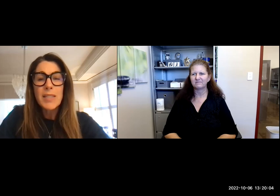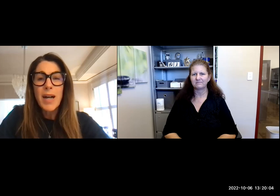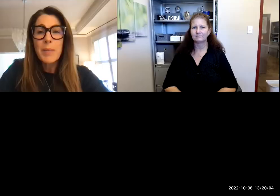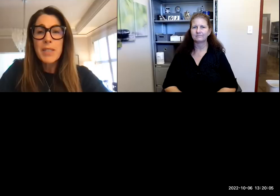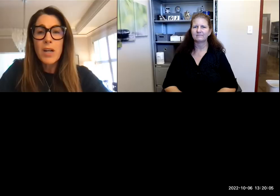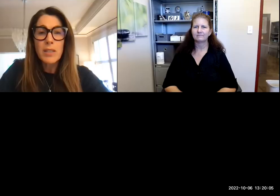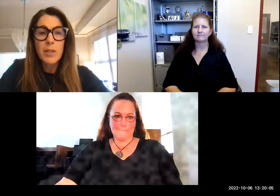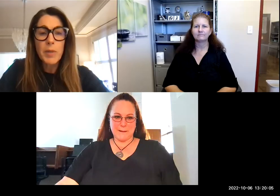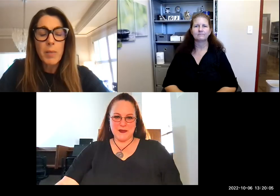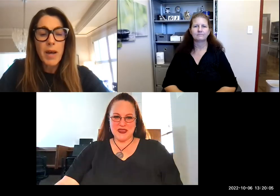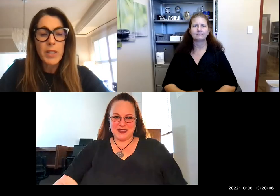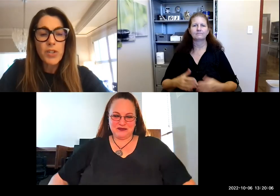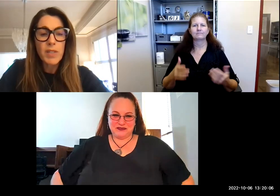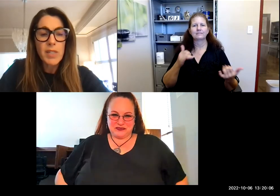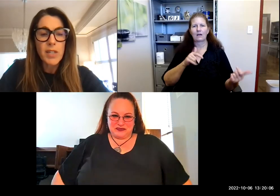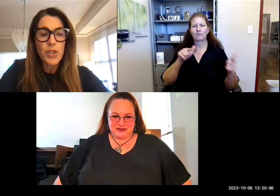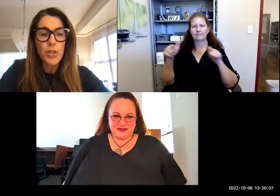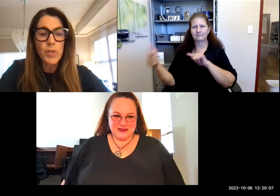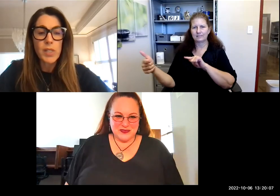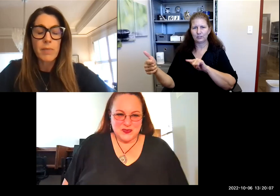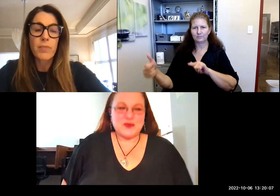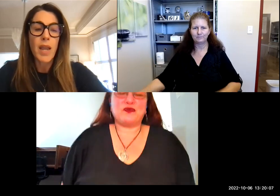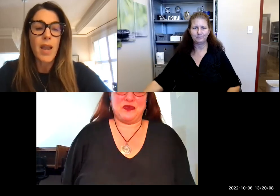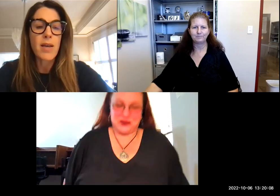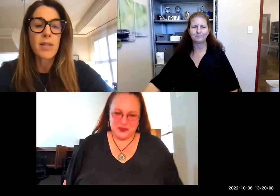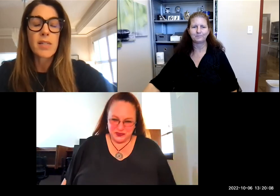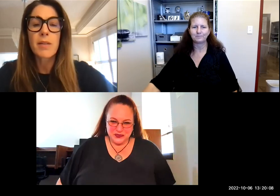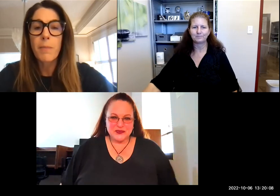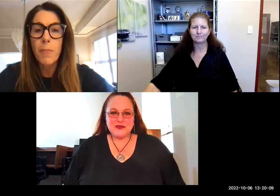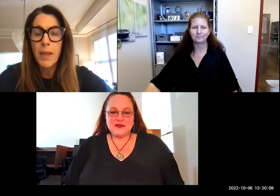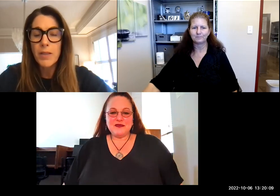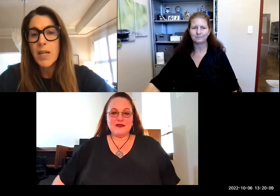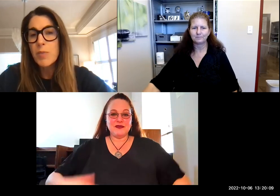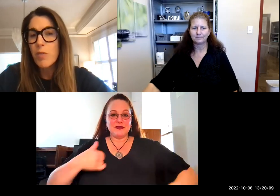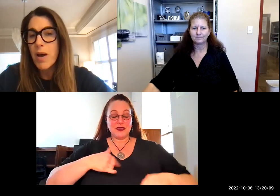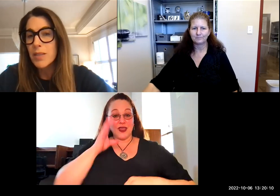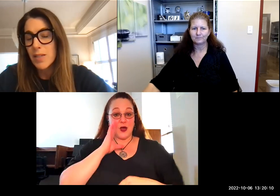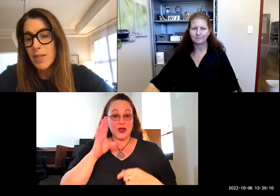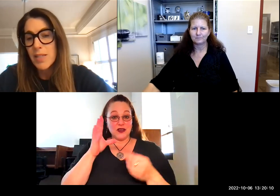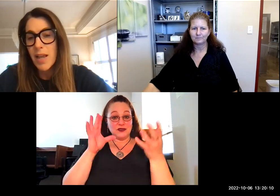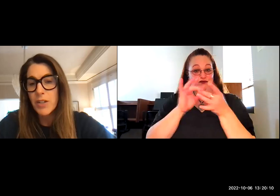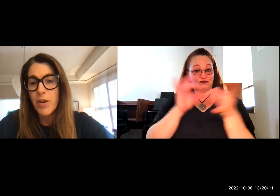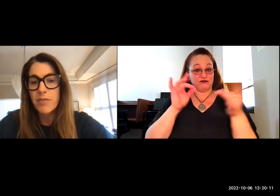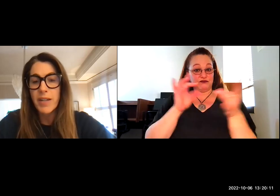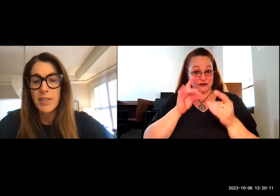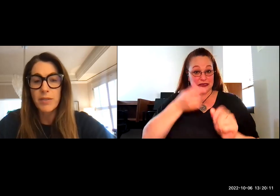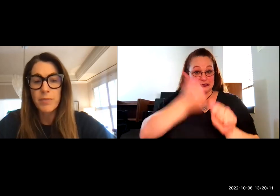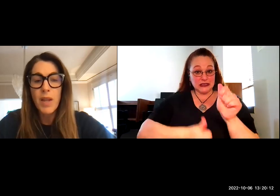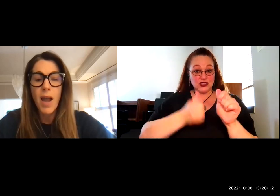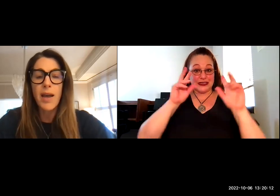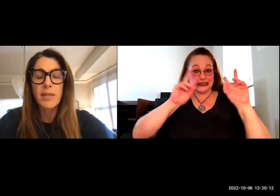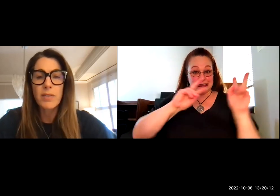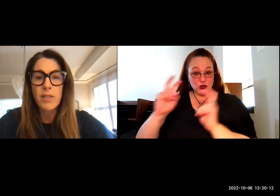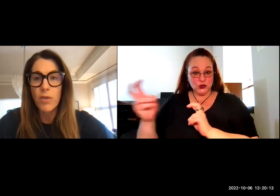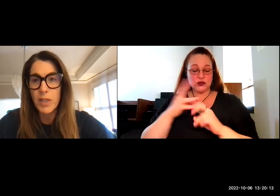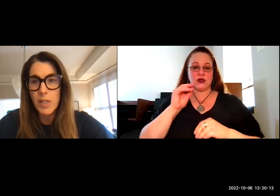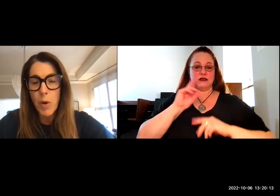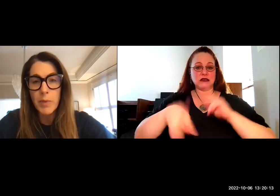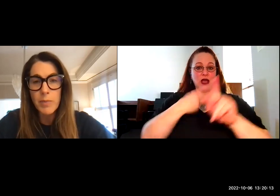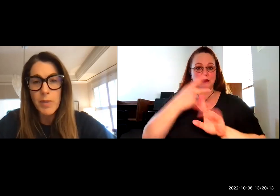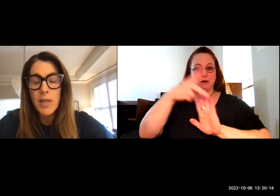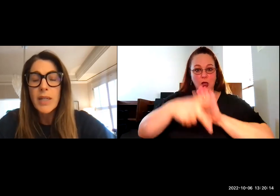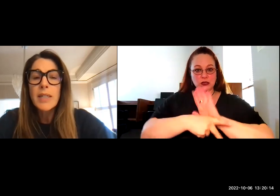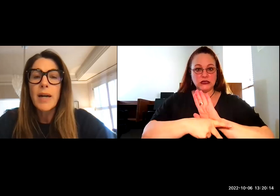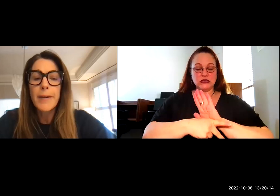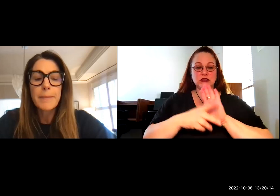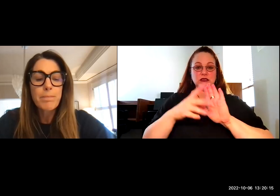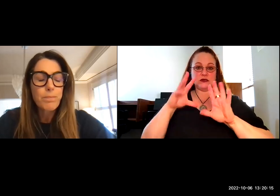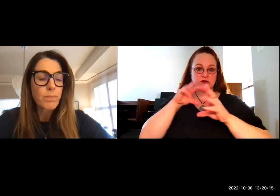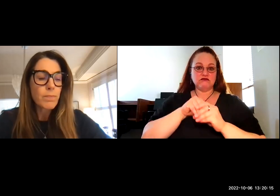Robyn Thomas: i'm gonna talk a little bit about each of these issues and the types of policies that are effective at solving these problems. Um,